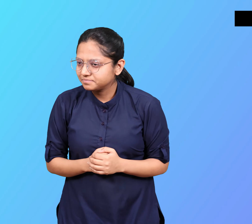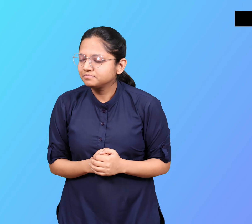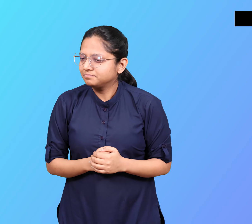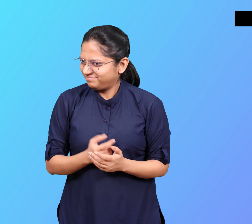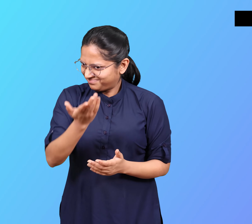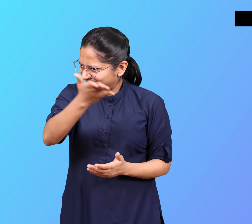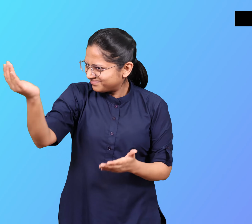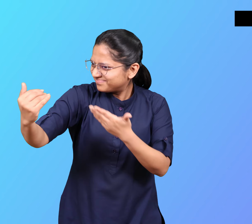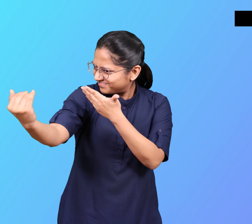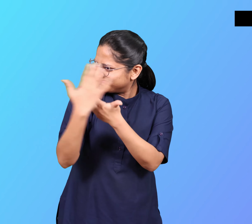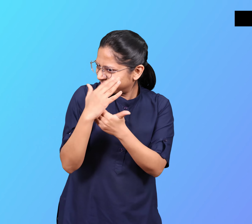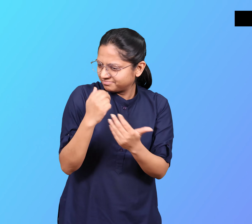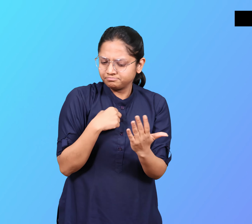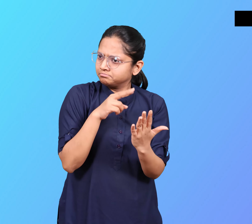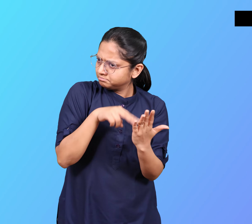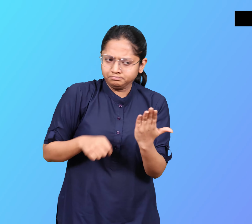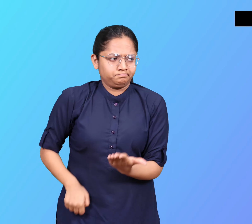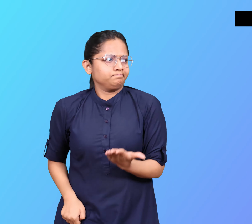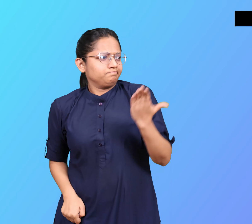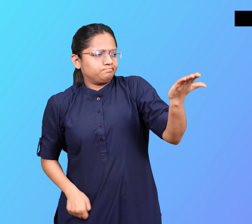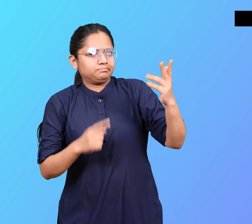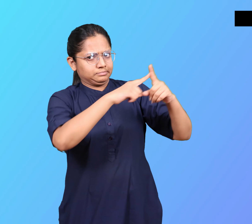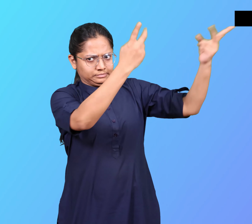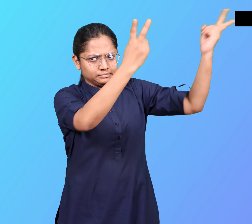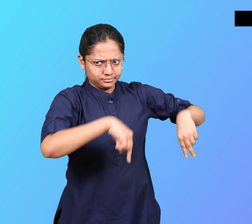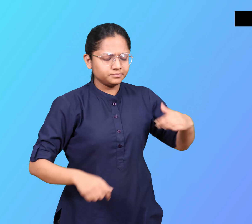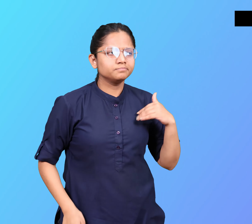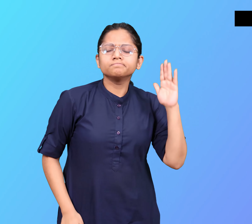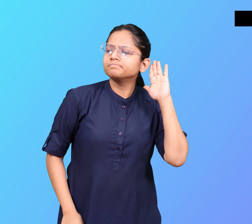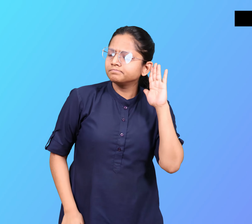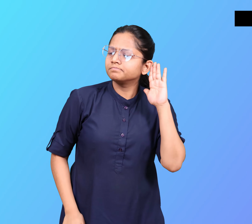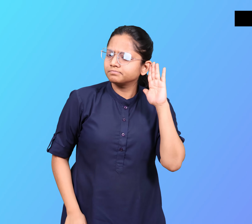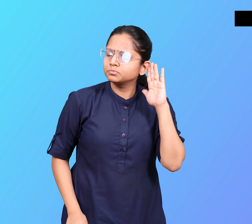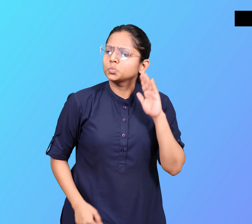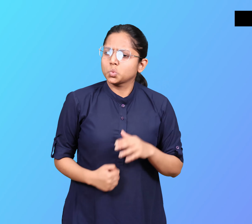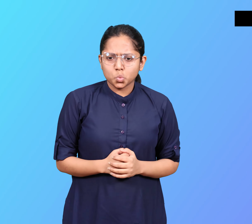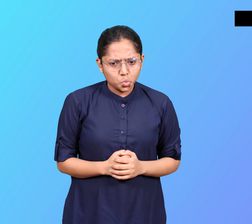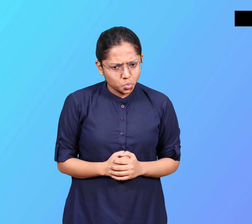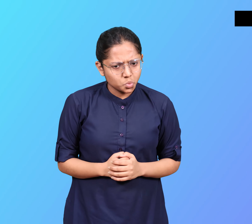The letter you sent us has been translated and read to me.